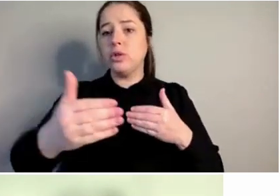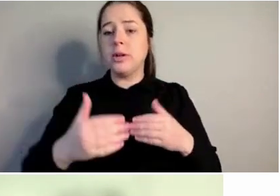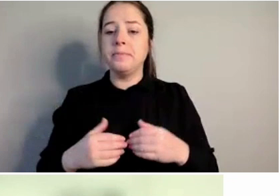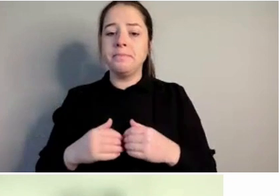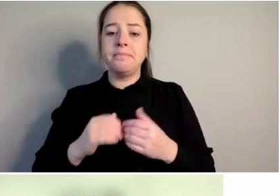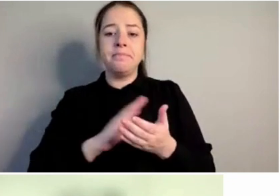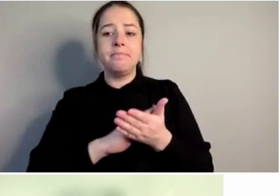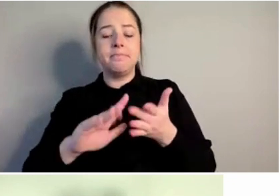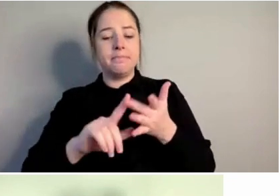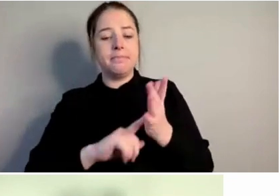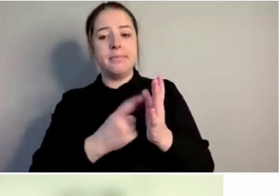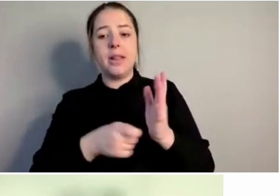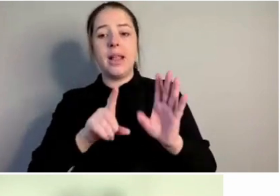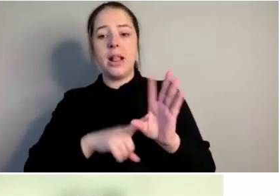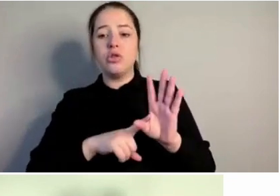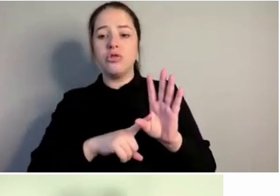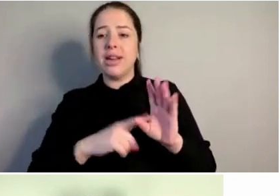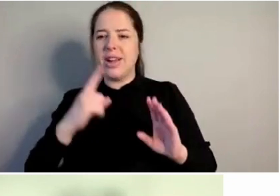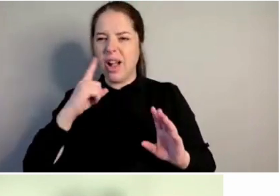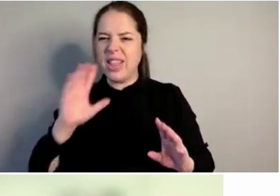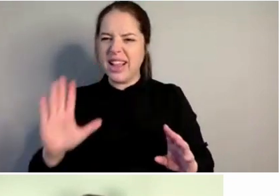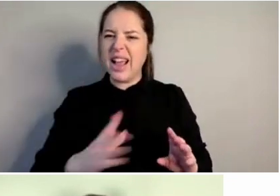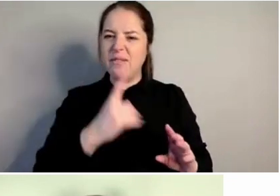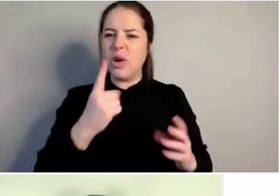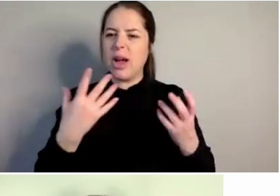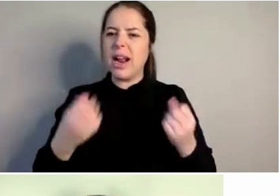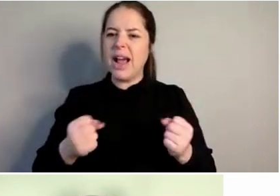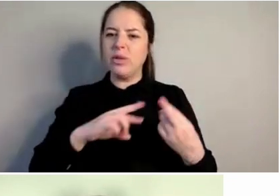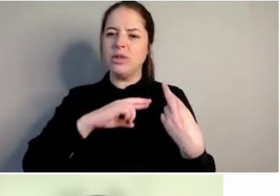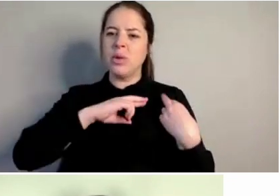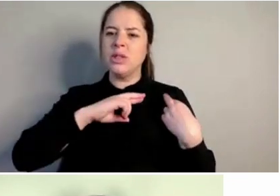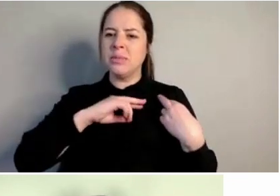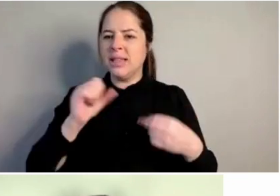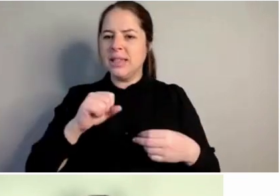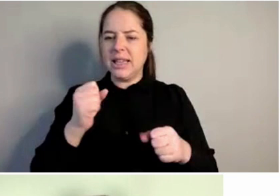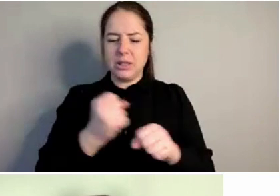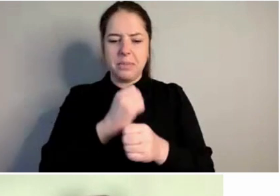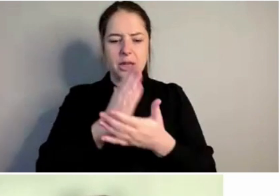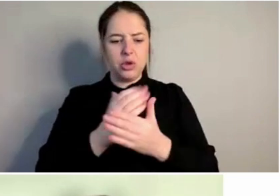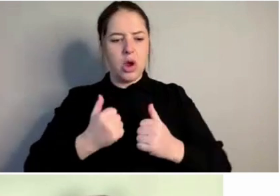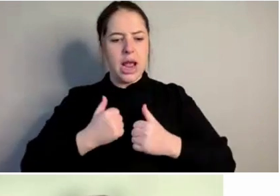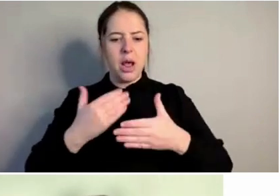Yeah, think everyone has a responsibility to make it a good workplace and a good APS,